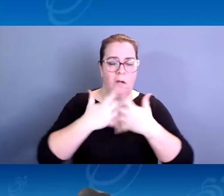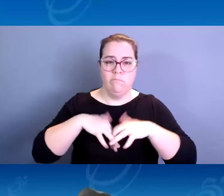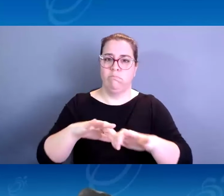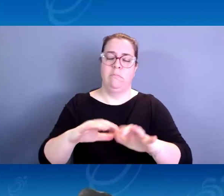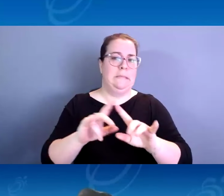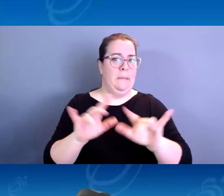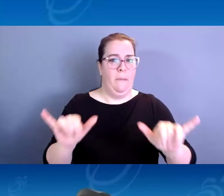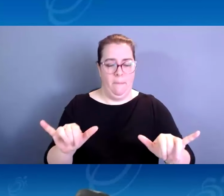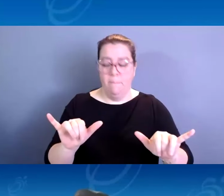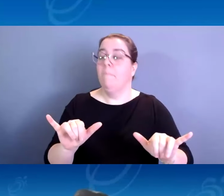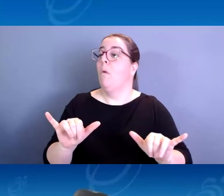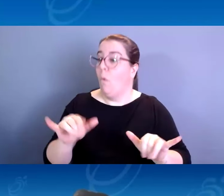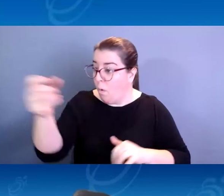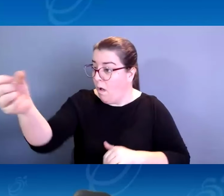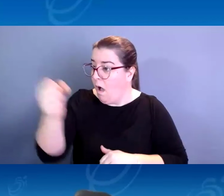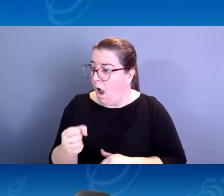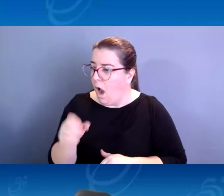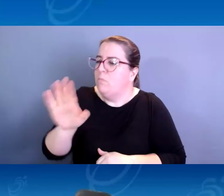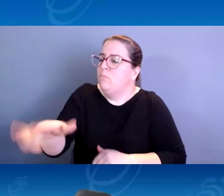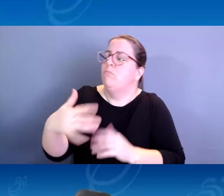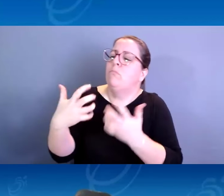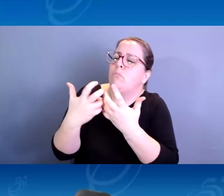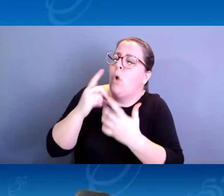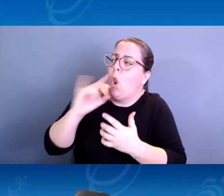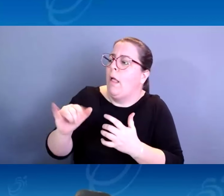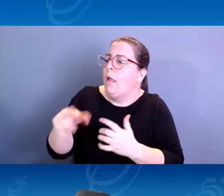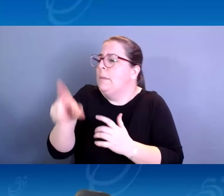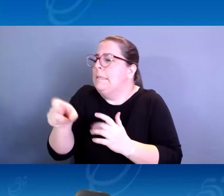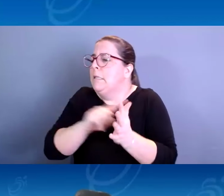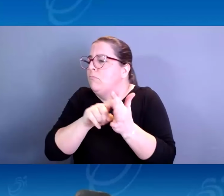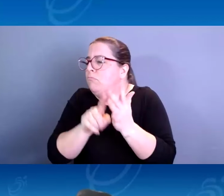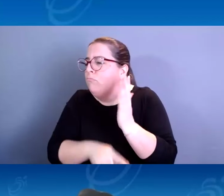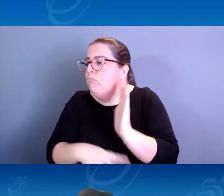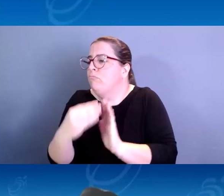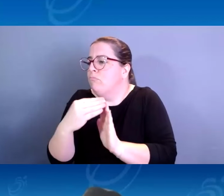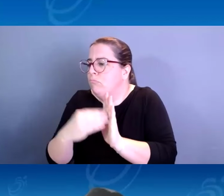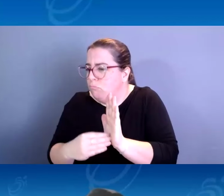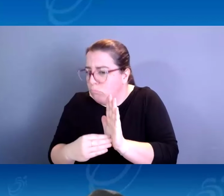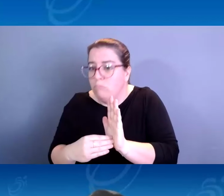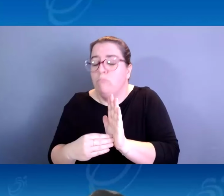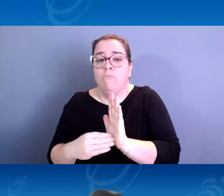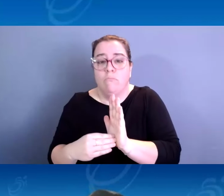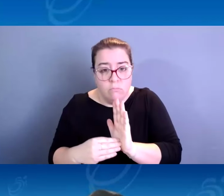reduce the feeling of otherness with people with disabilities? Is this the best option?